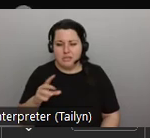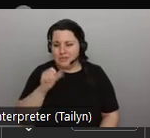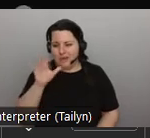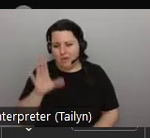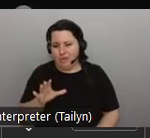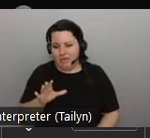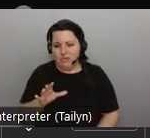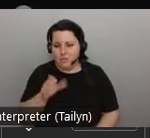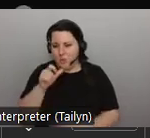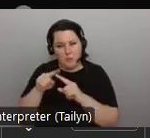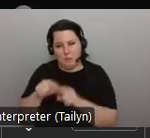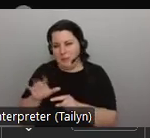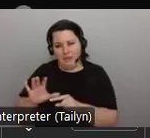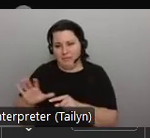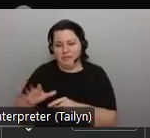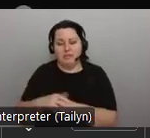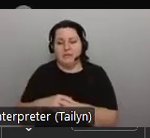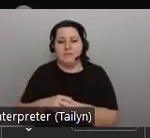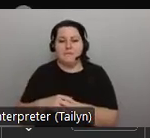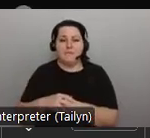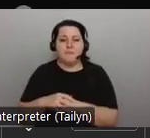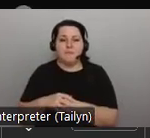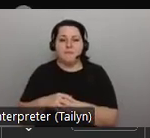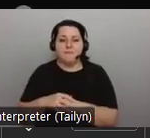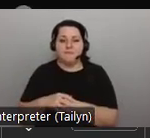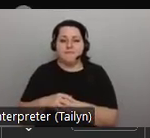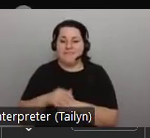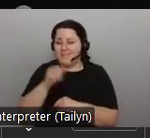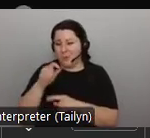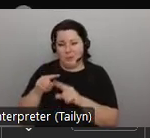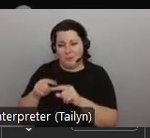tell you it's a screenshot.